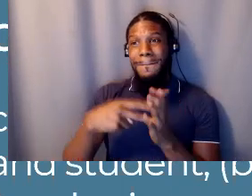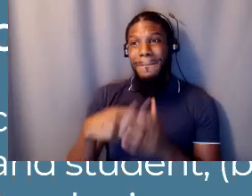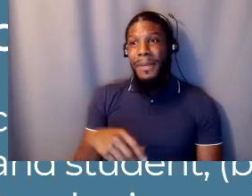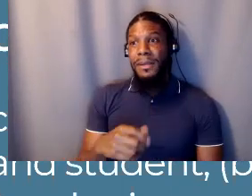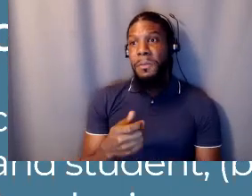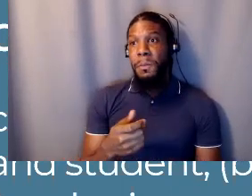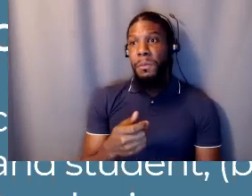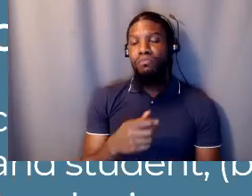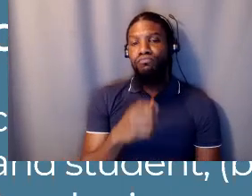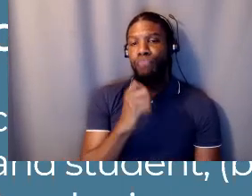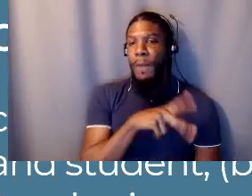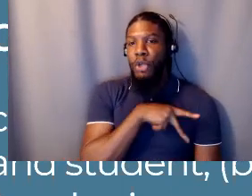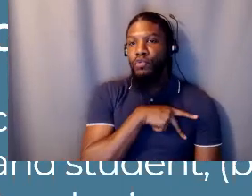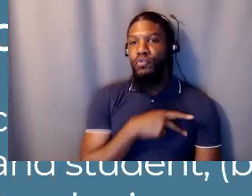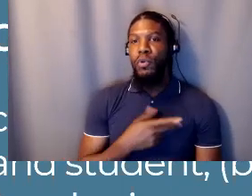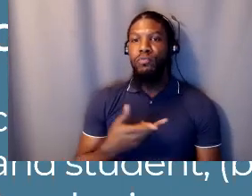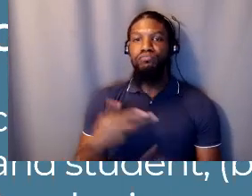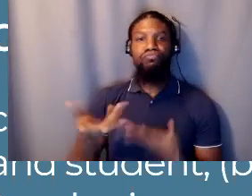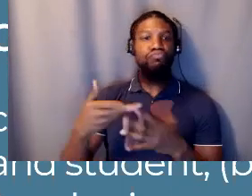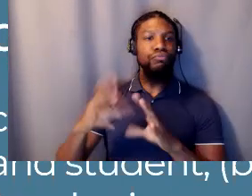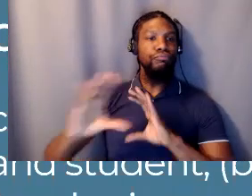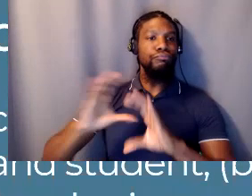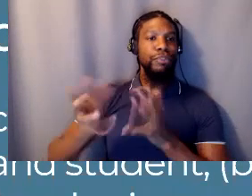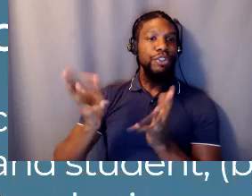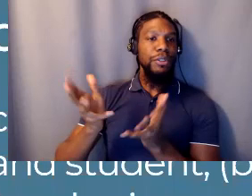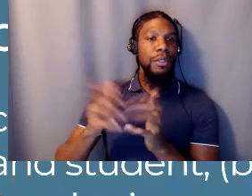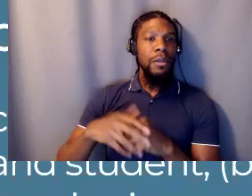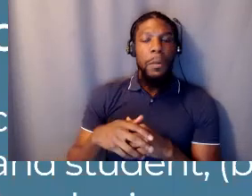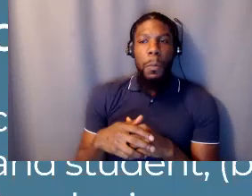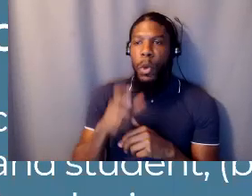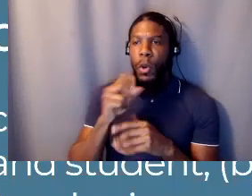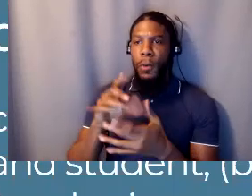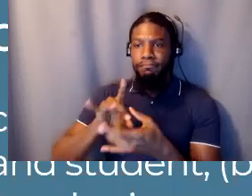And Anson et al. found that screencast technologies,